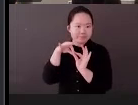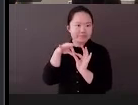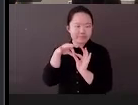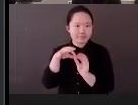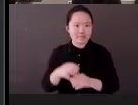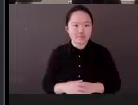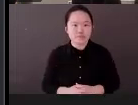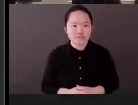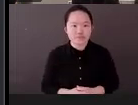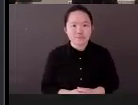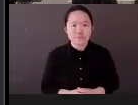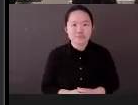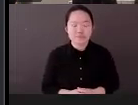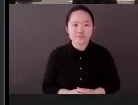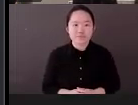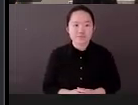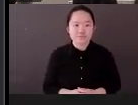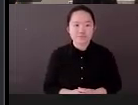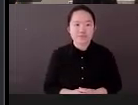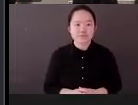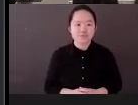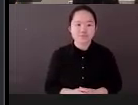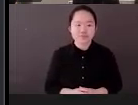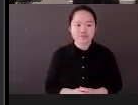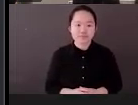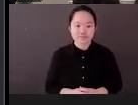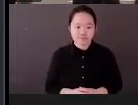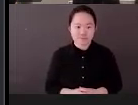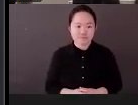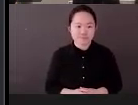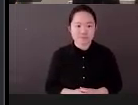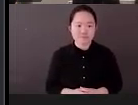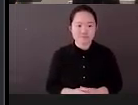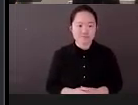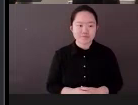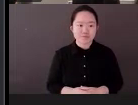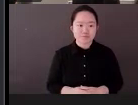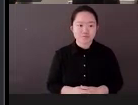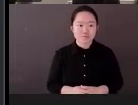In this case the Item label, which is a link to Details